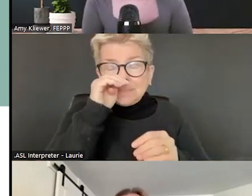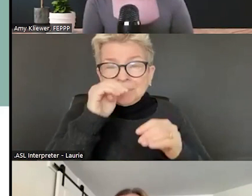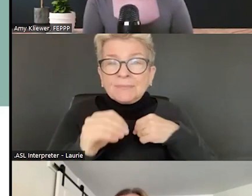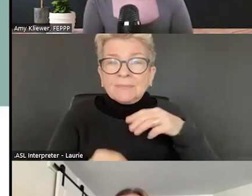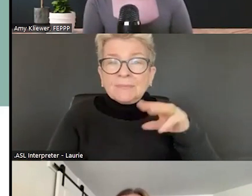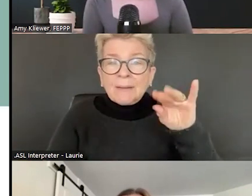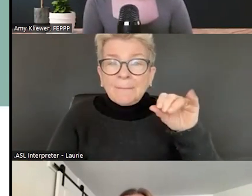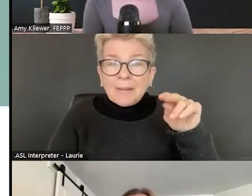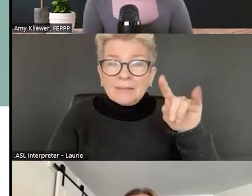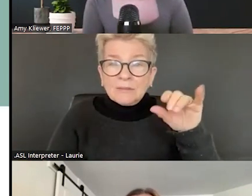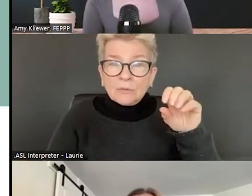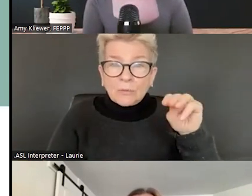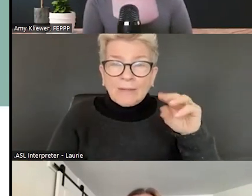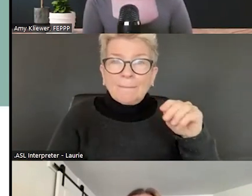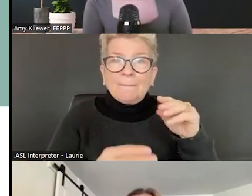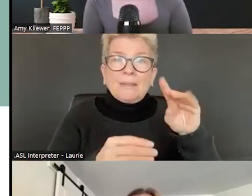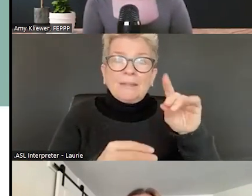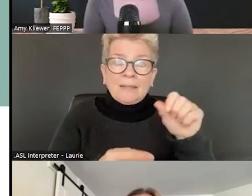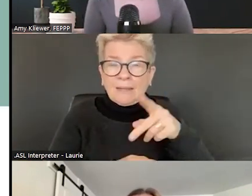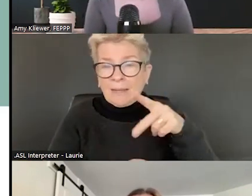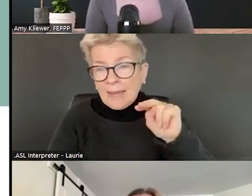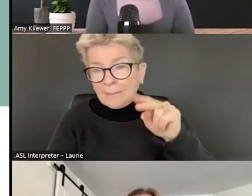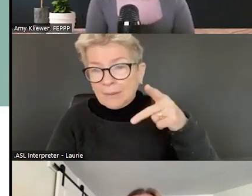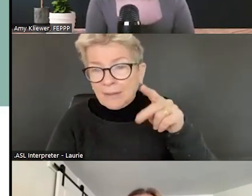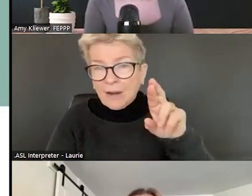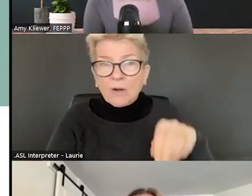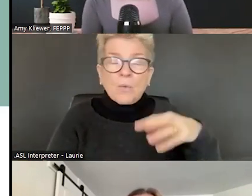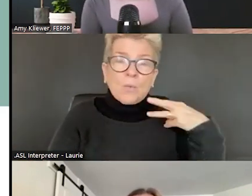including NPR, The Washington Post, and the Wall Street Journal.